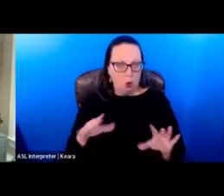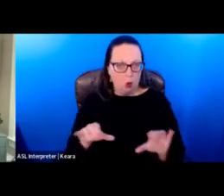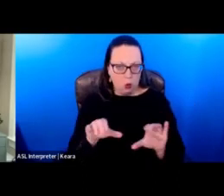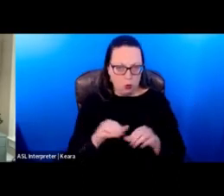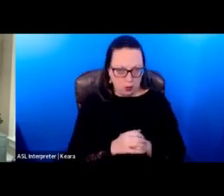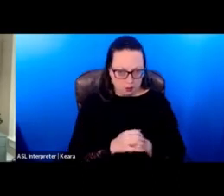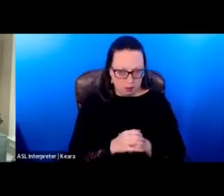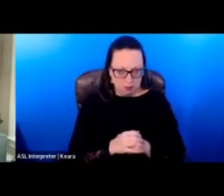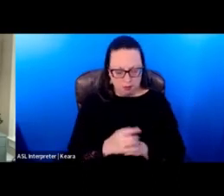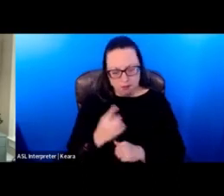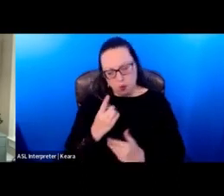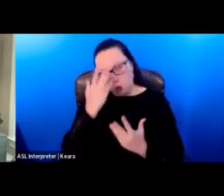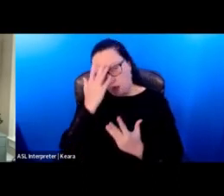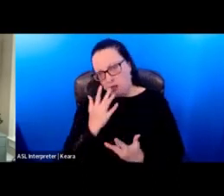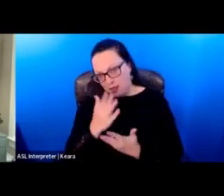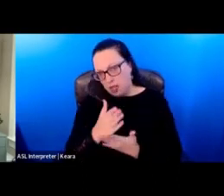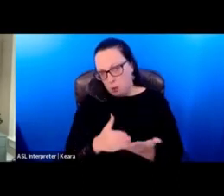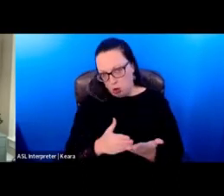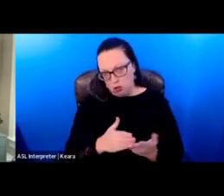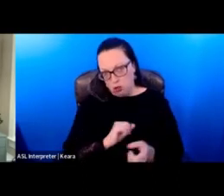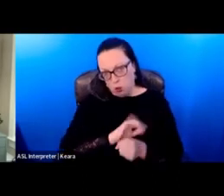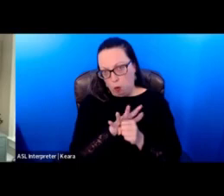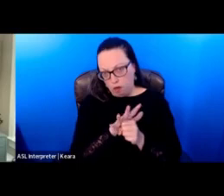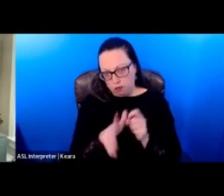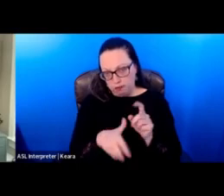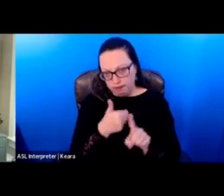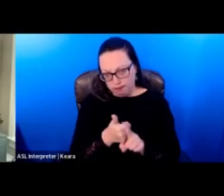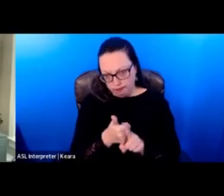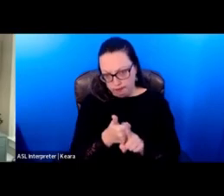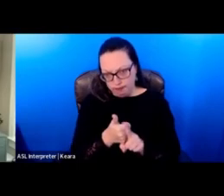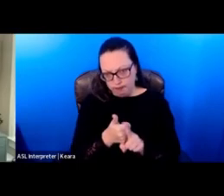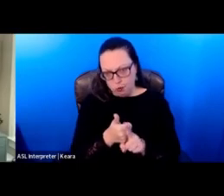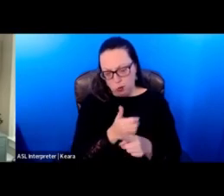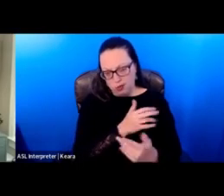the sad parts of the pandemic was the gradual ending of Brain